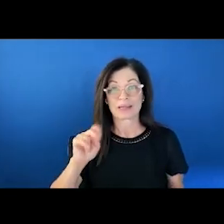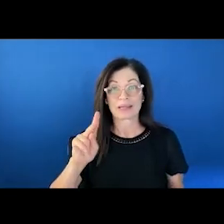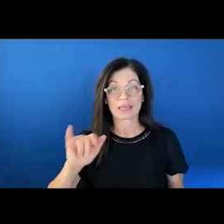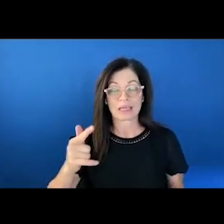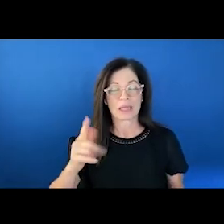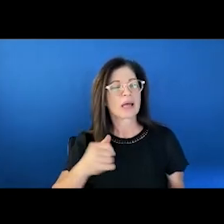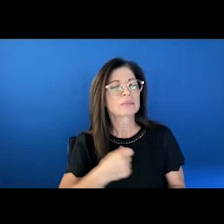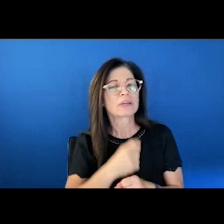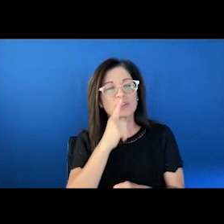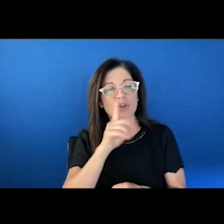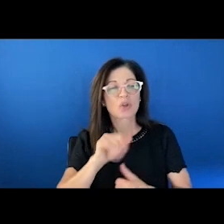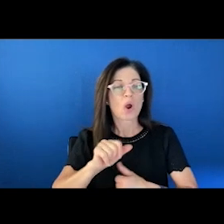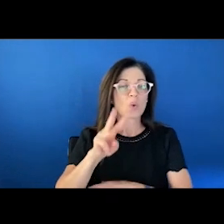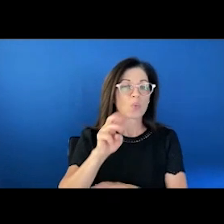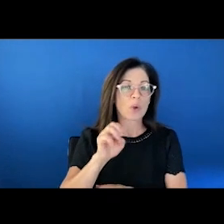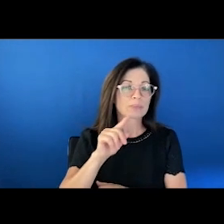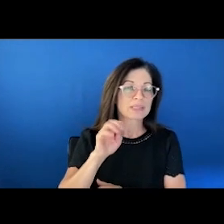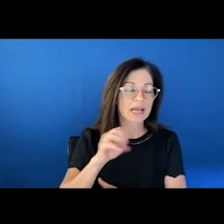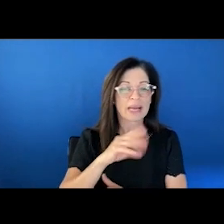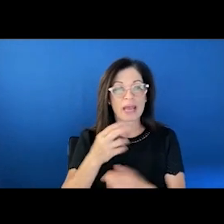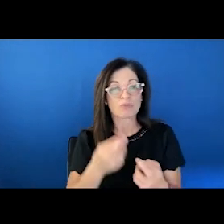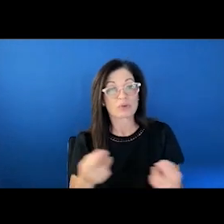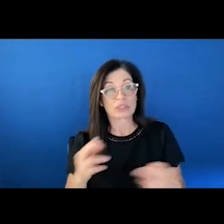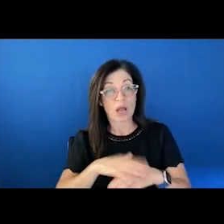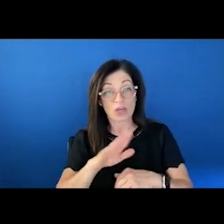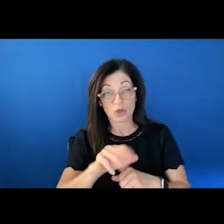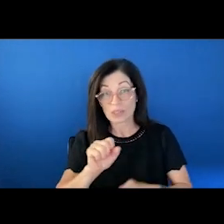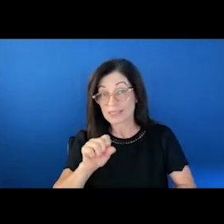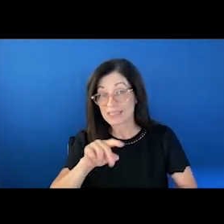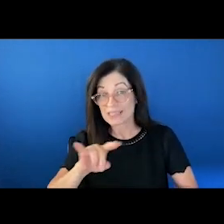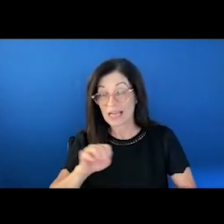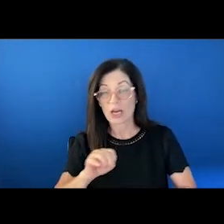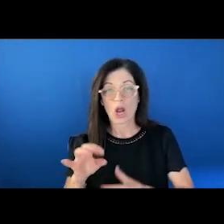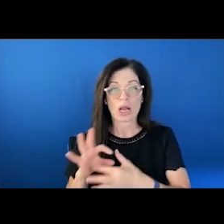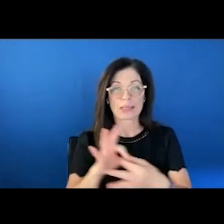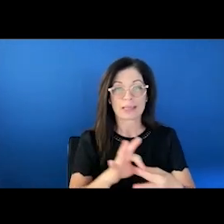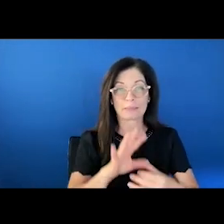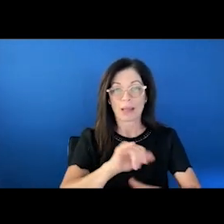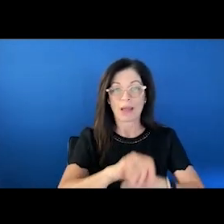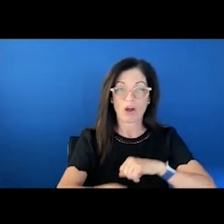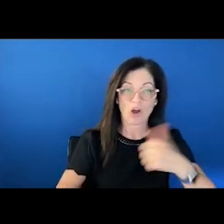making sure your website and resources hosted on your site are linked by other entities.